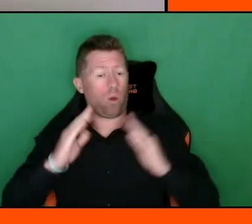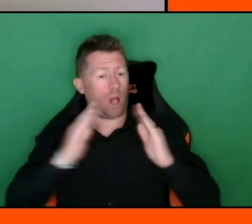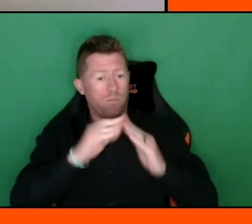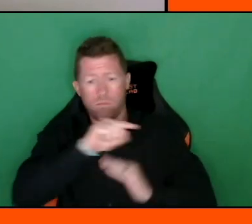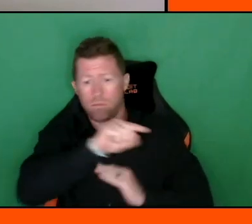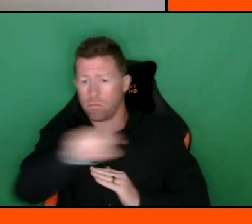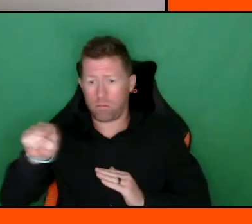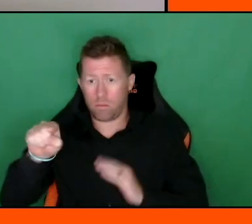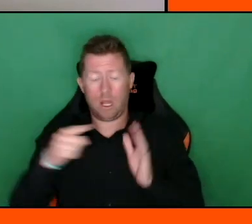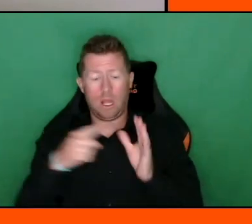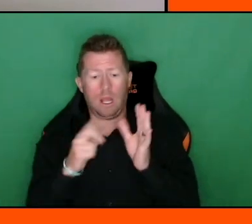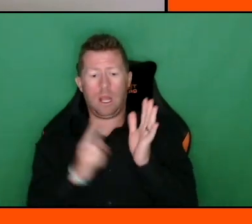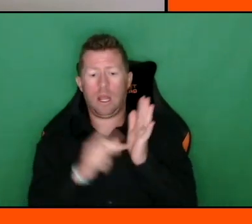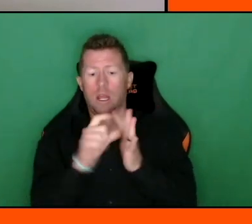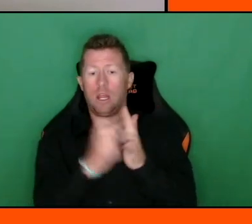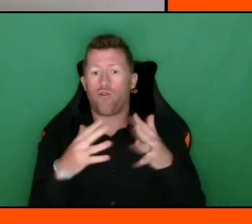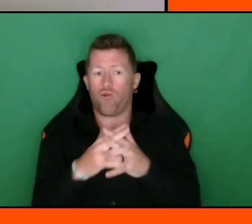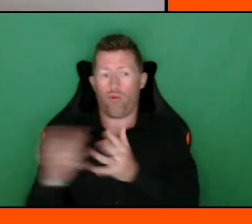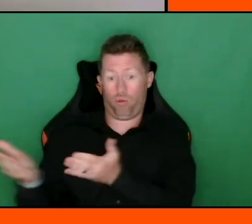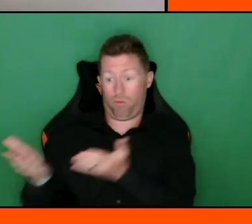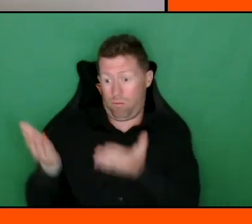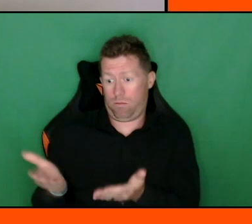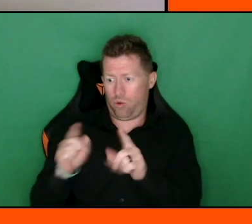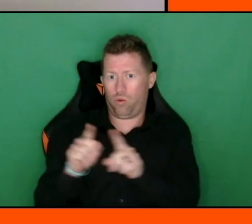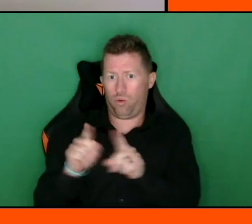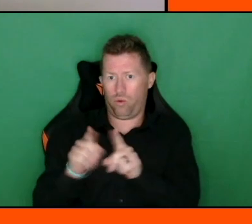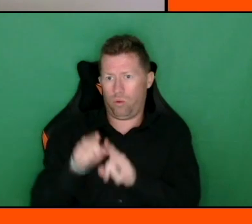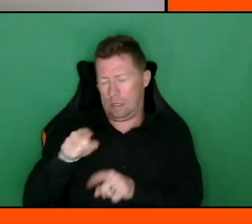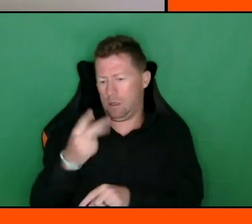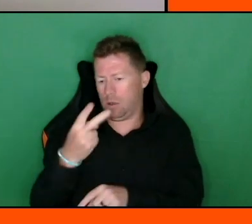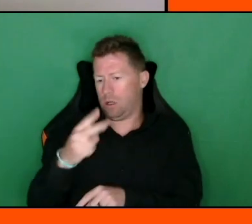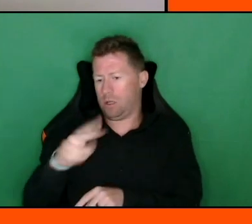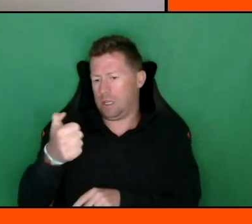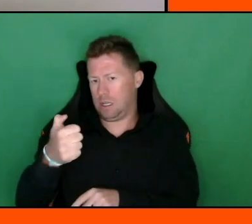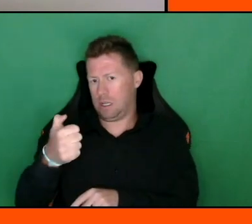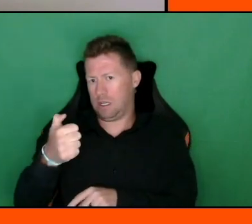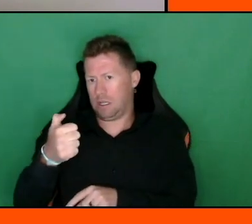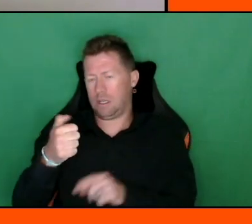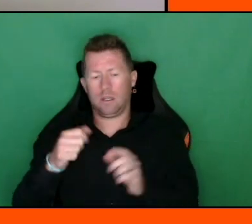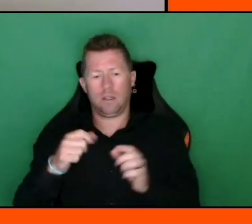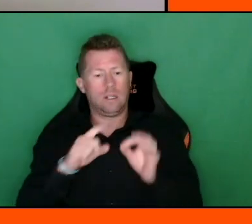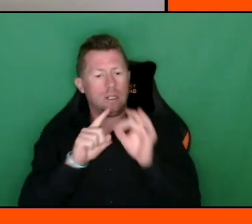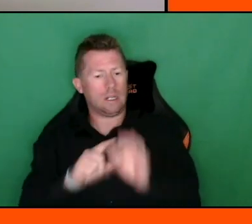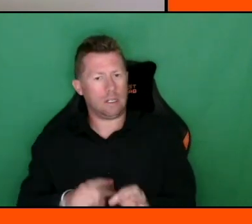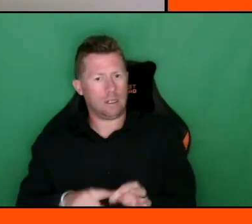He is Acting Director of the 2026 Census Content. Project. We also have Tanya Hornick